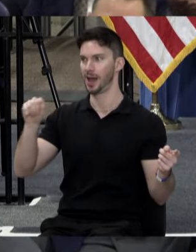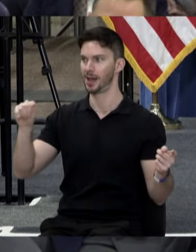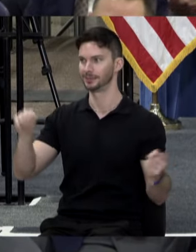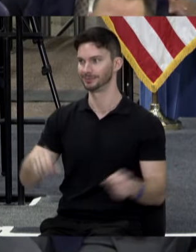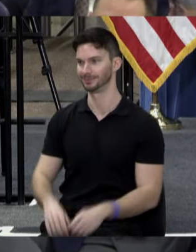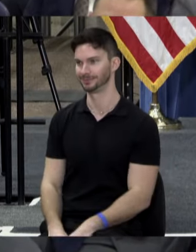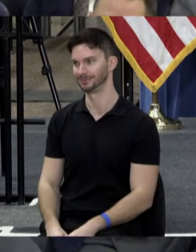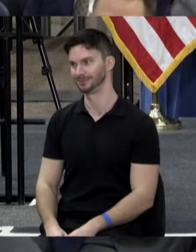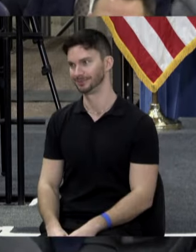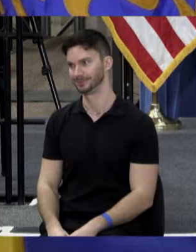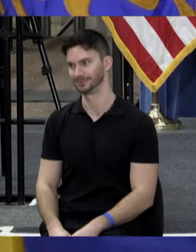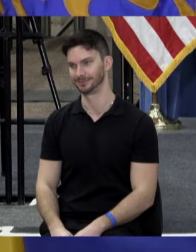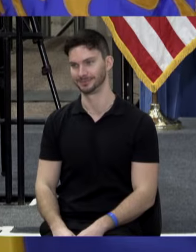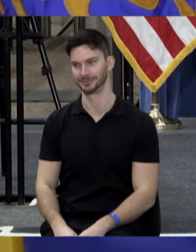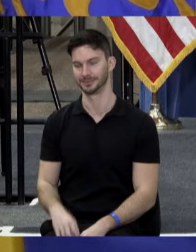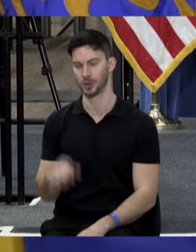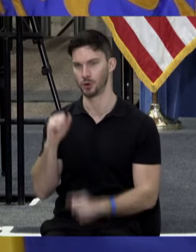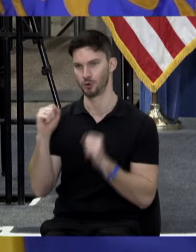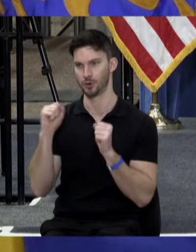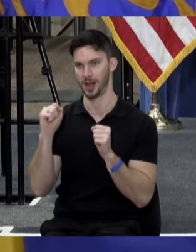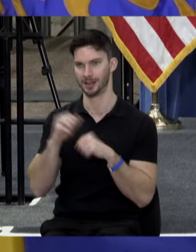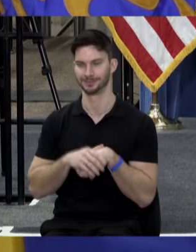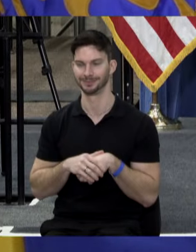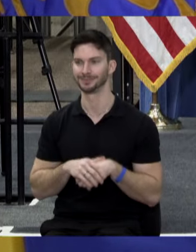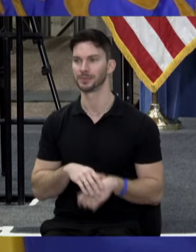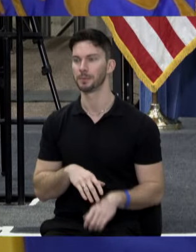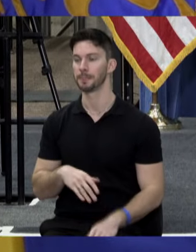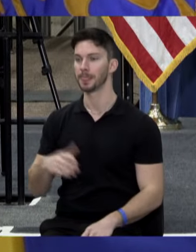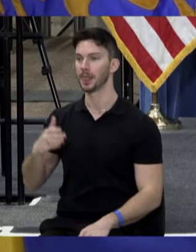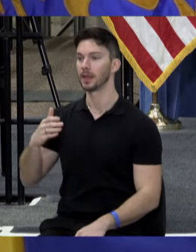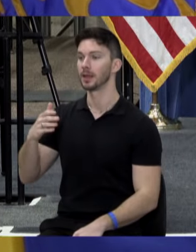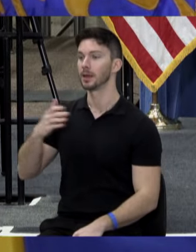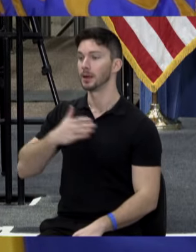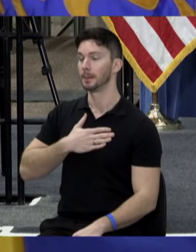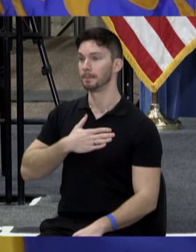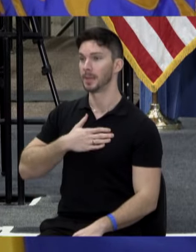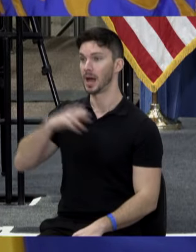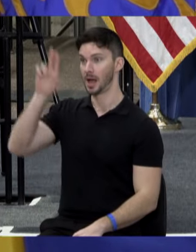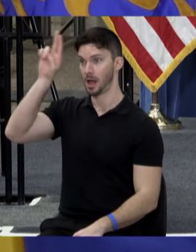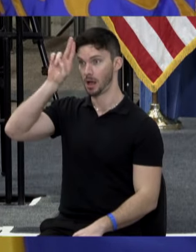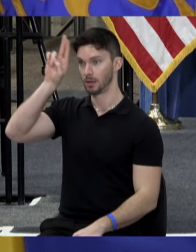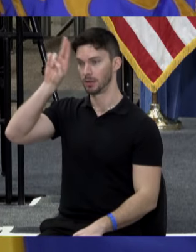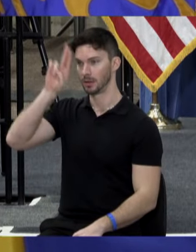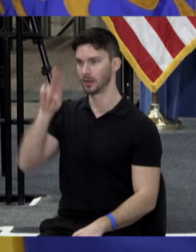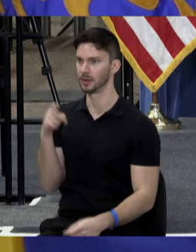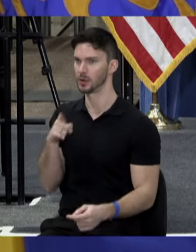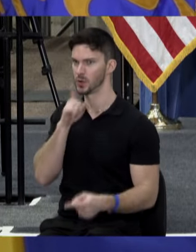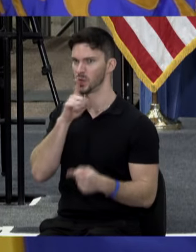But my uncle, who was a victim of the ultimate oxymoron in Vietnam,